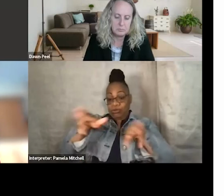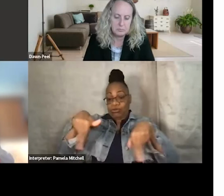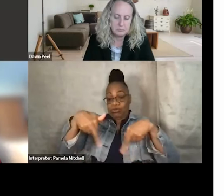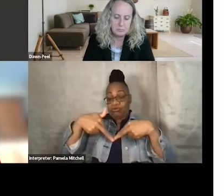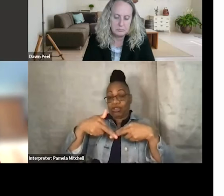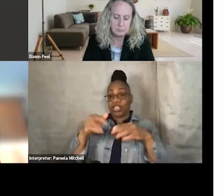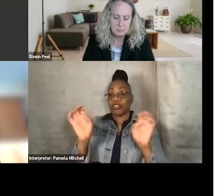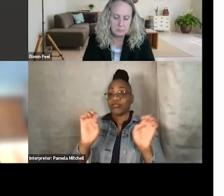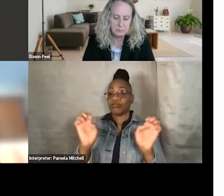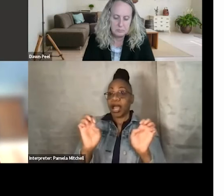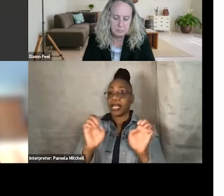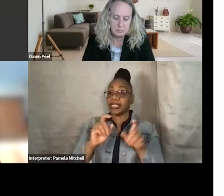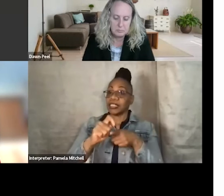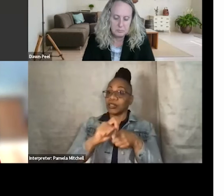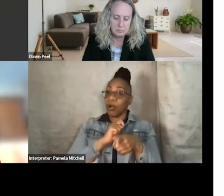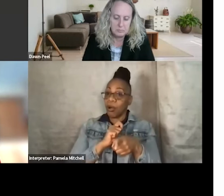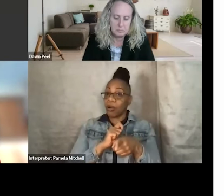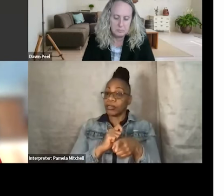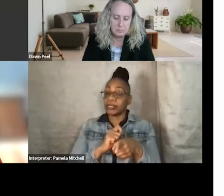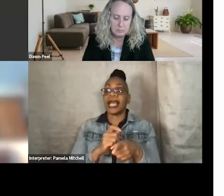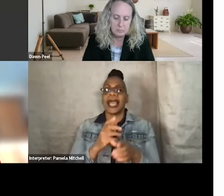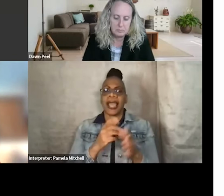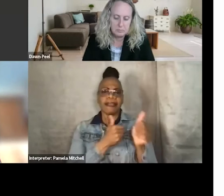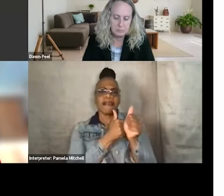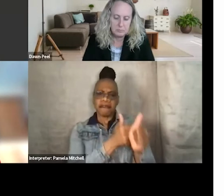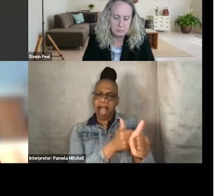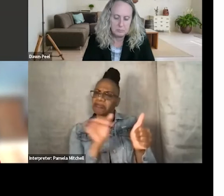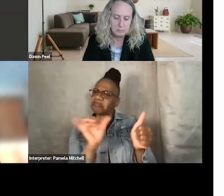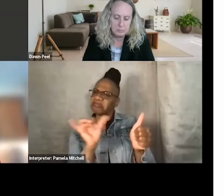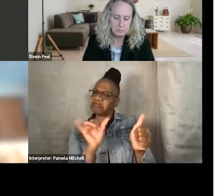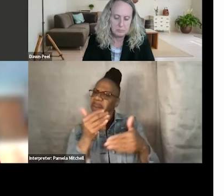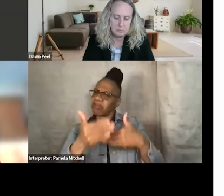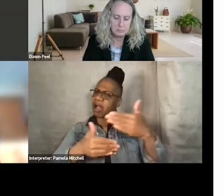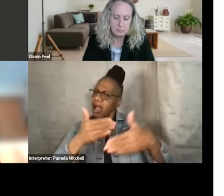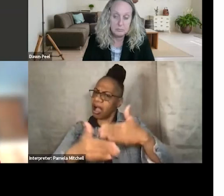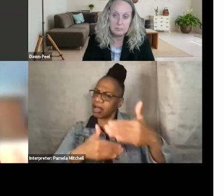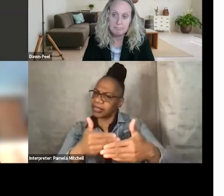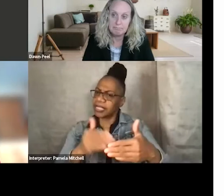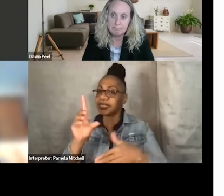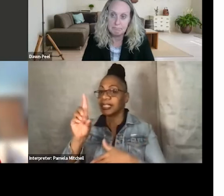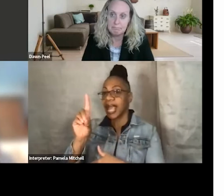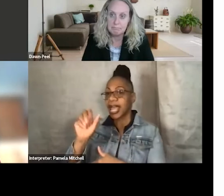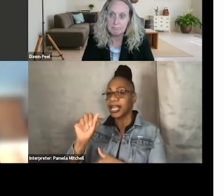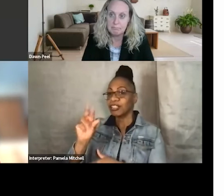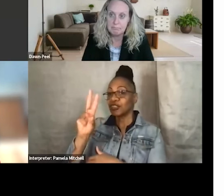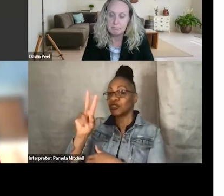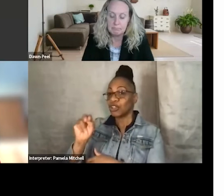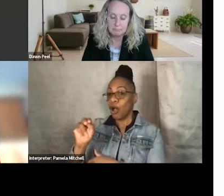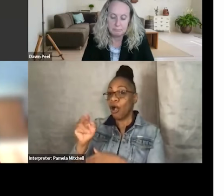and they follow a similar process that Dawn explained regarding determining when to pass it